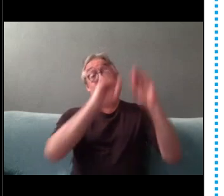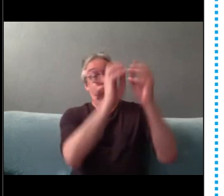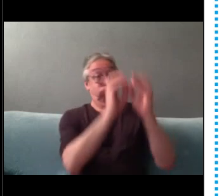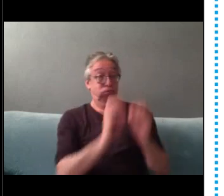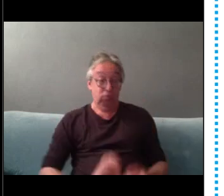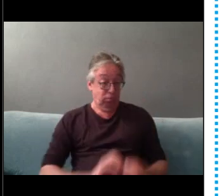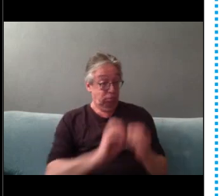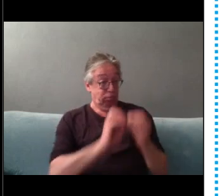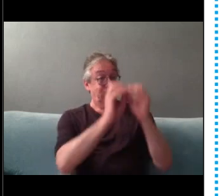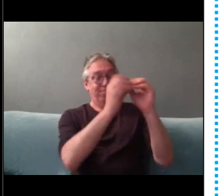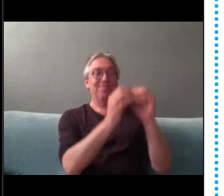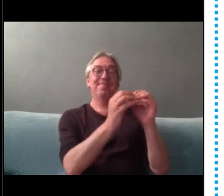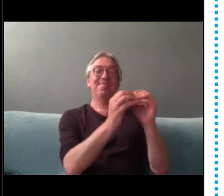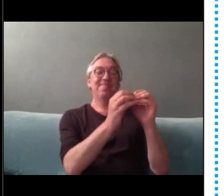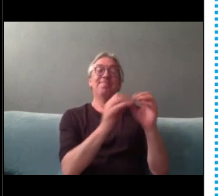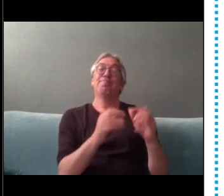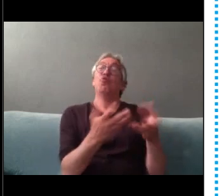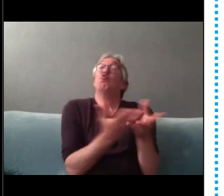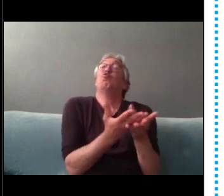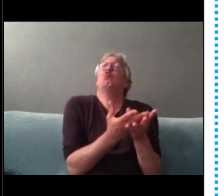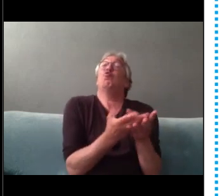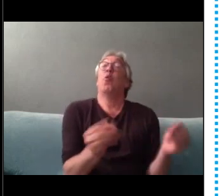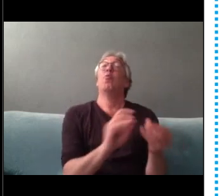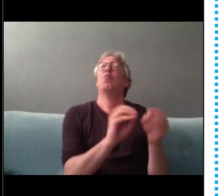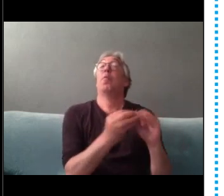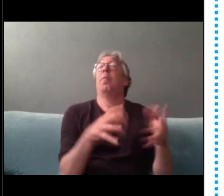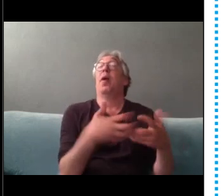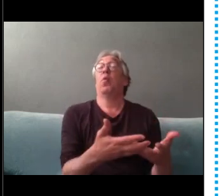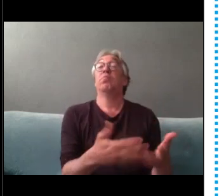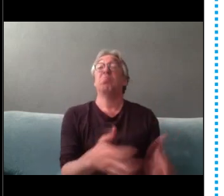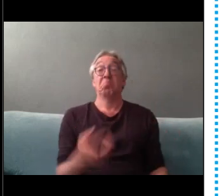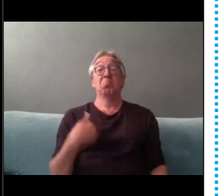So now this was more the EDF position and the timeline we'll be following.